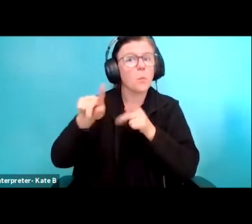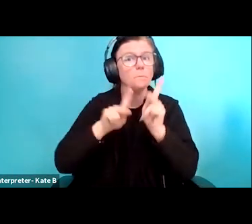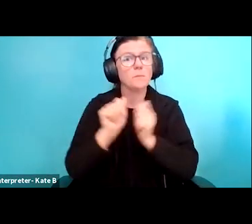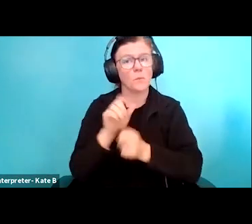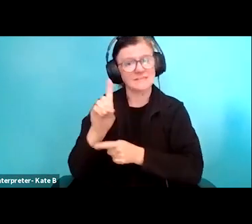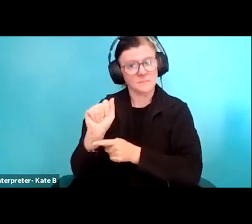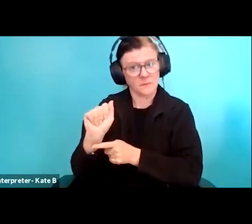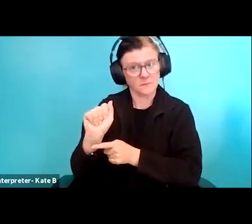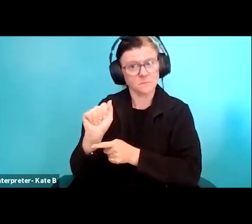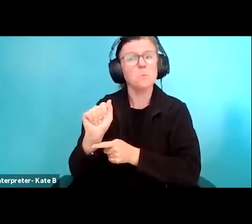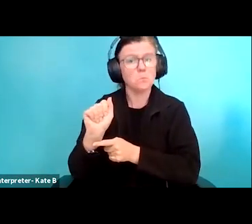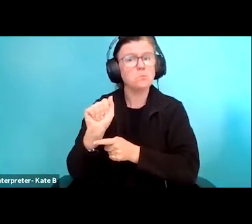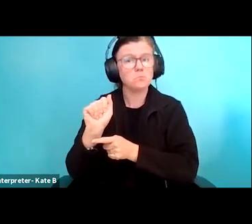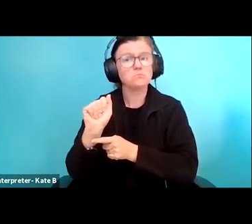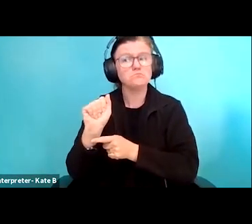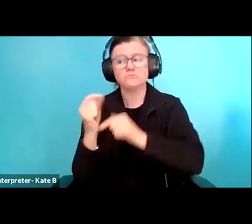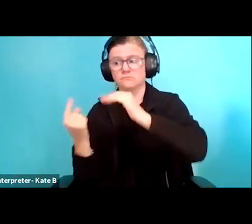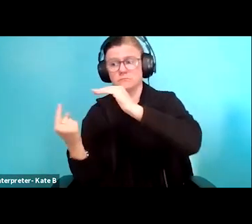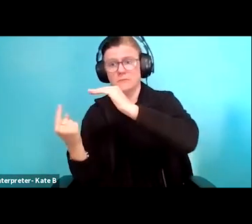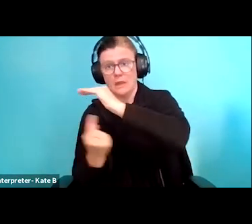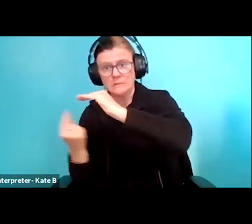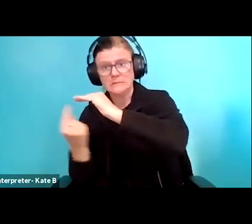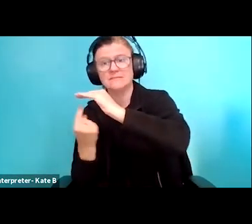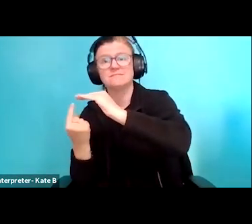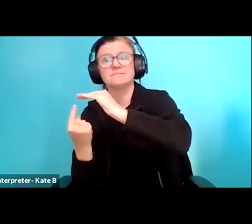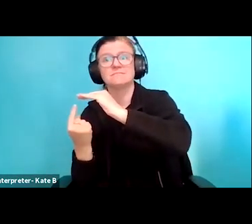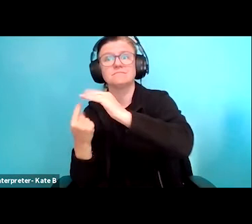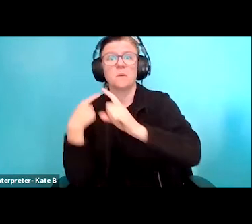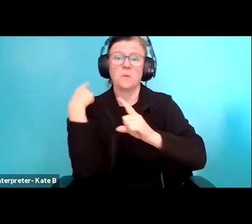can also be affected by structural as well as environmental barriers.